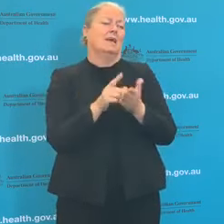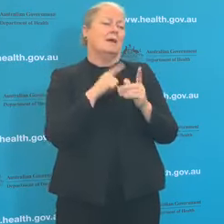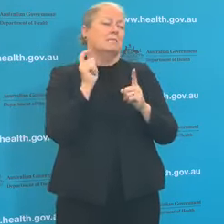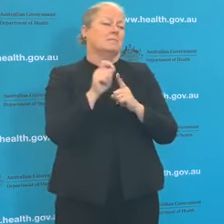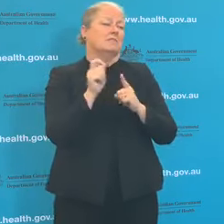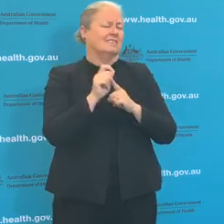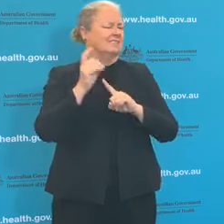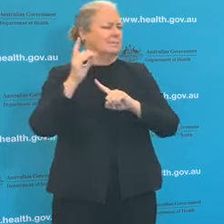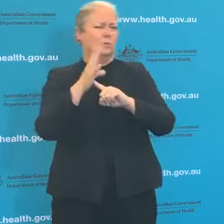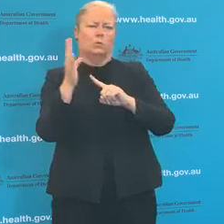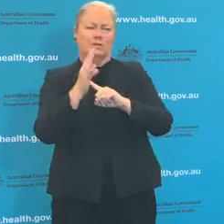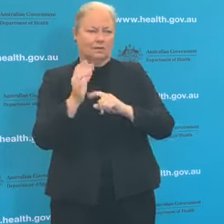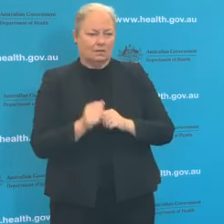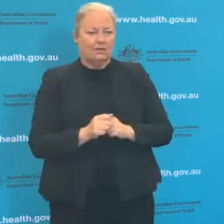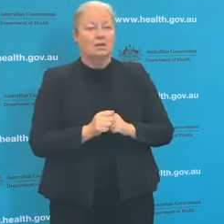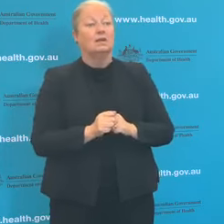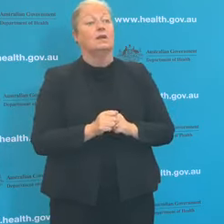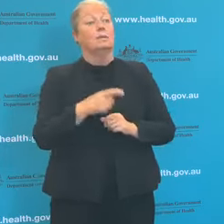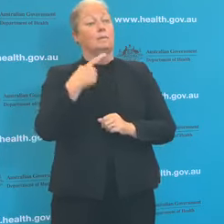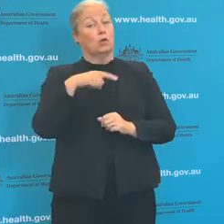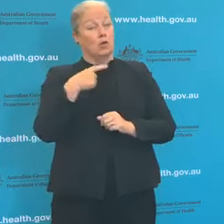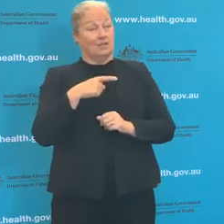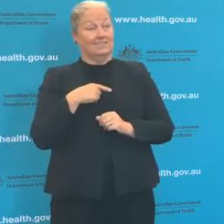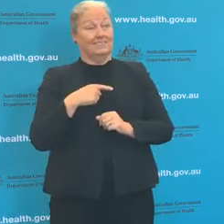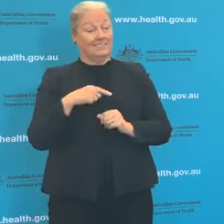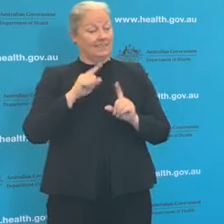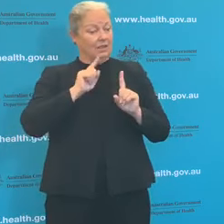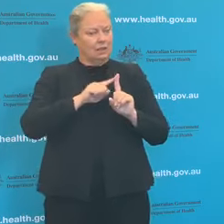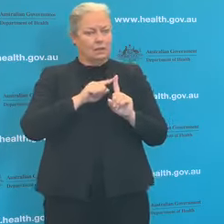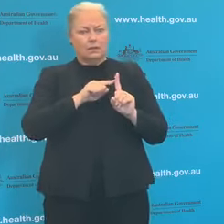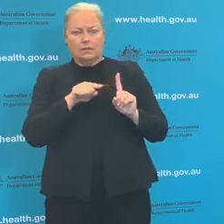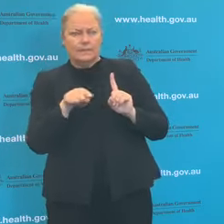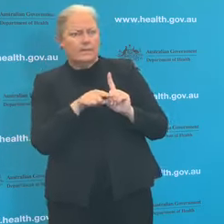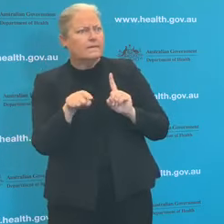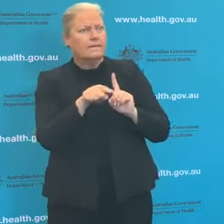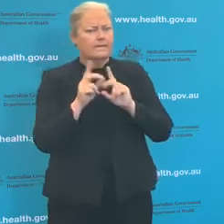the contact tracing is being done very efficiently and well by our state